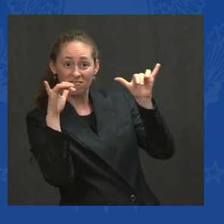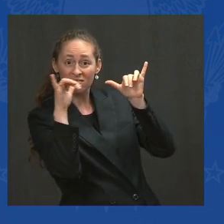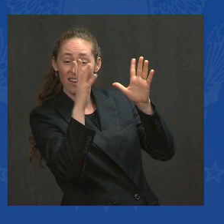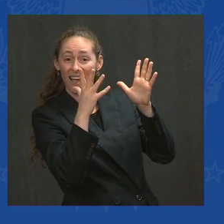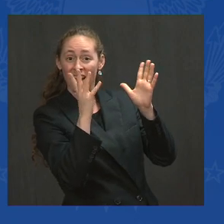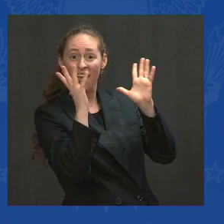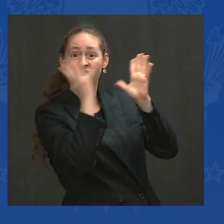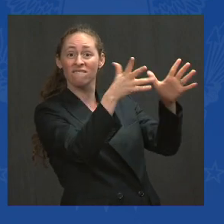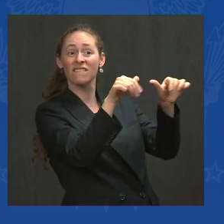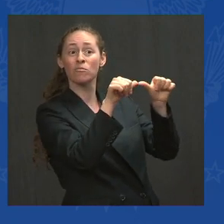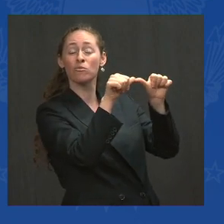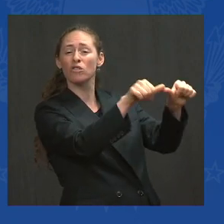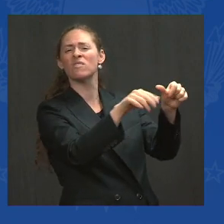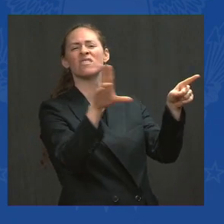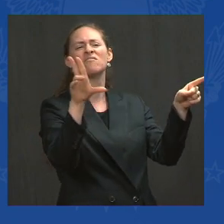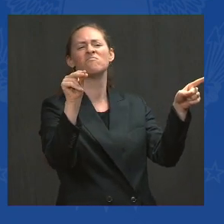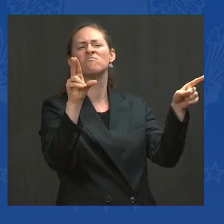I argued, from the beginning, as you may